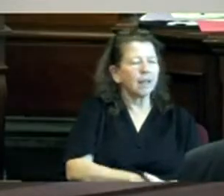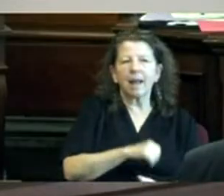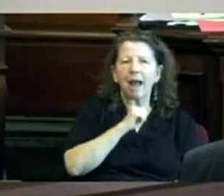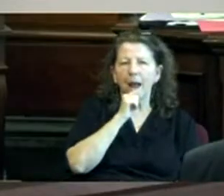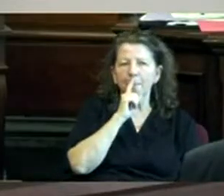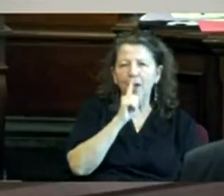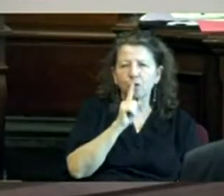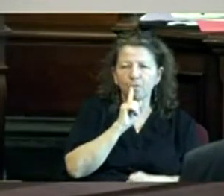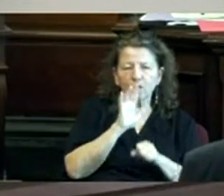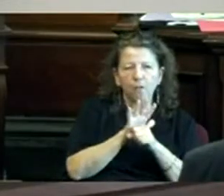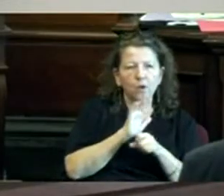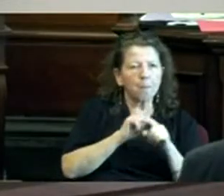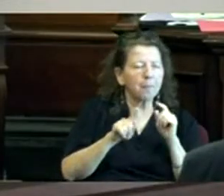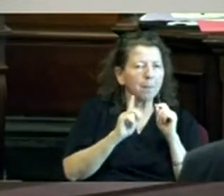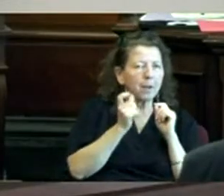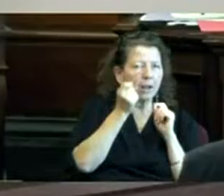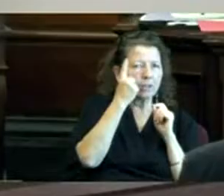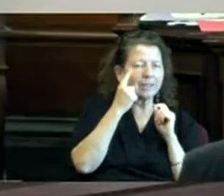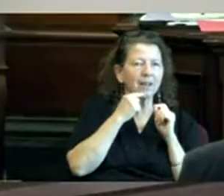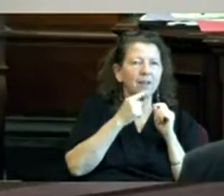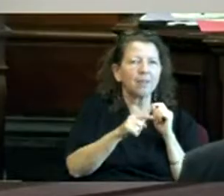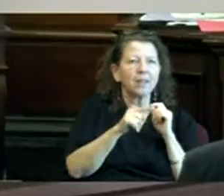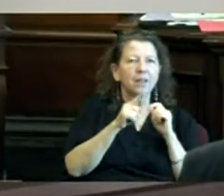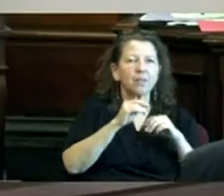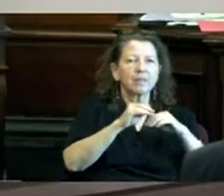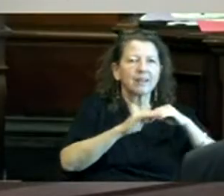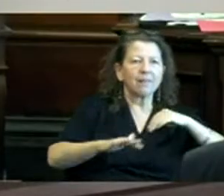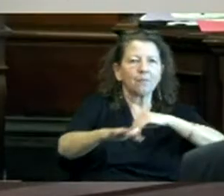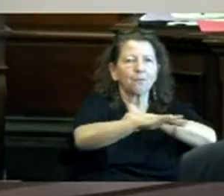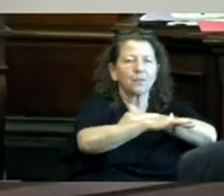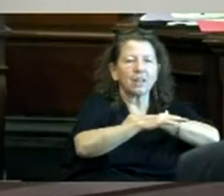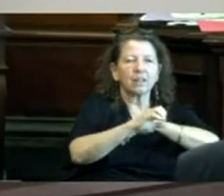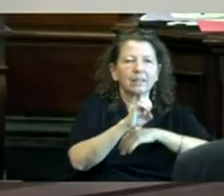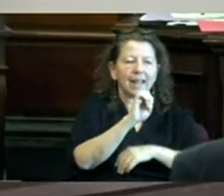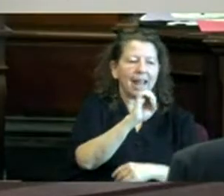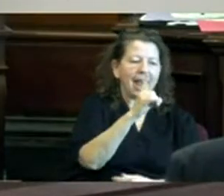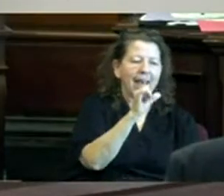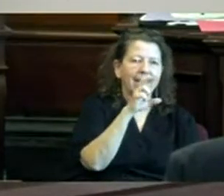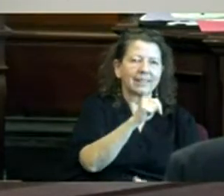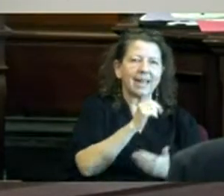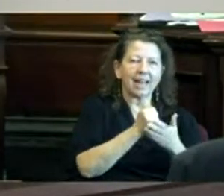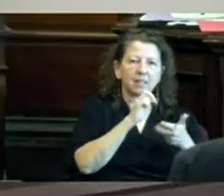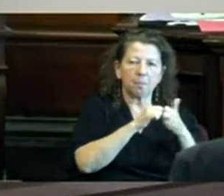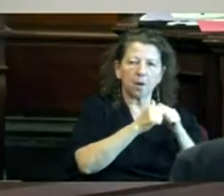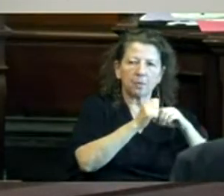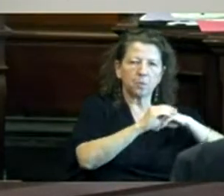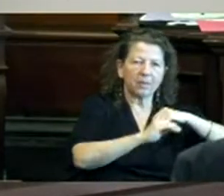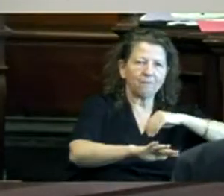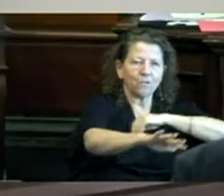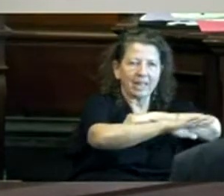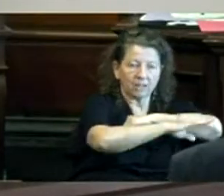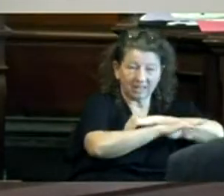Will you guys be able to handle the. I've heard that and I'm not sure if it's confirmed, but I